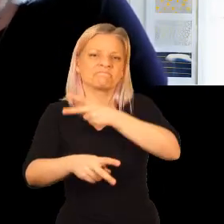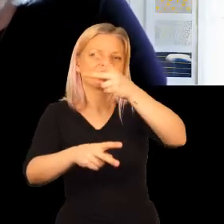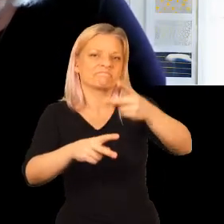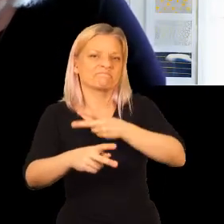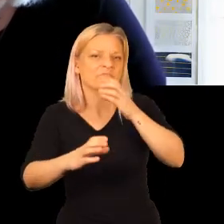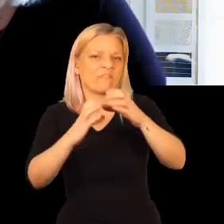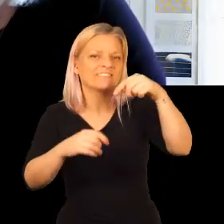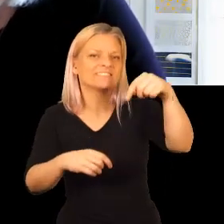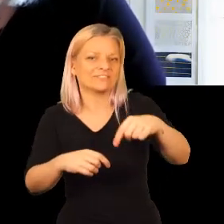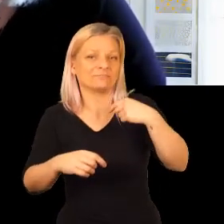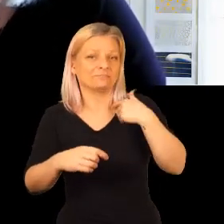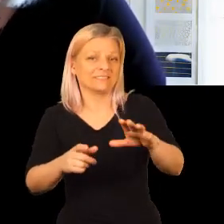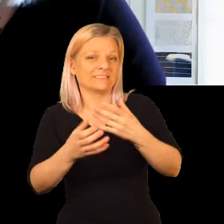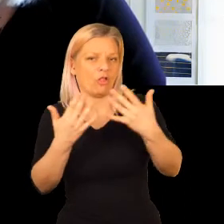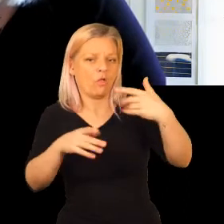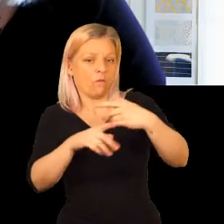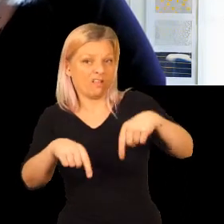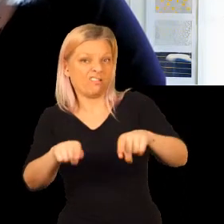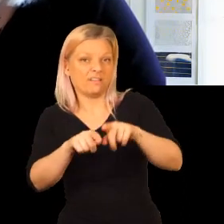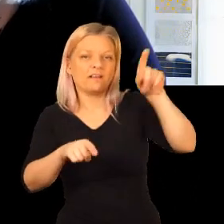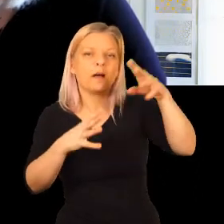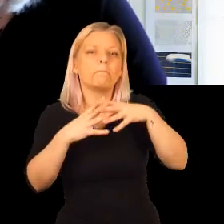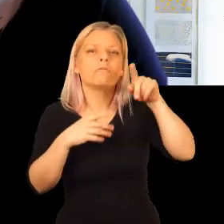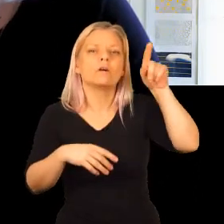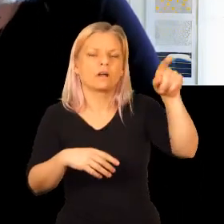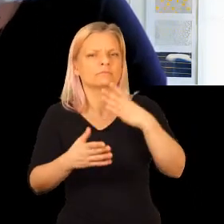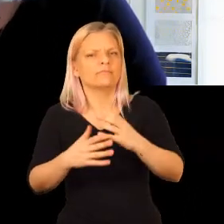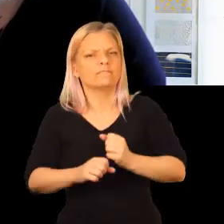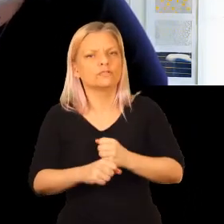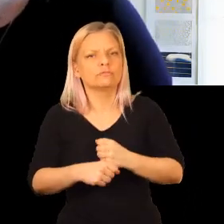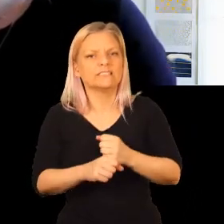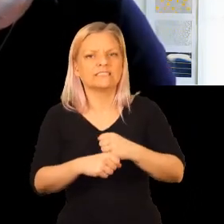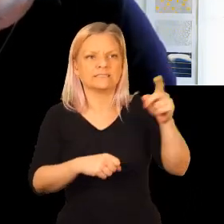yeah it becomes a recurring conversation for me and i do a lot of work in the us now and um it